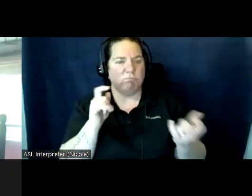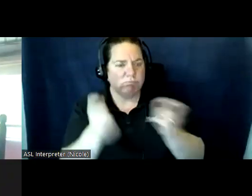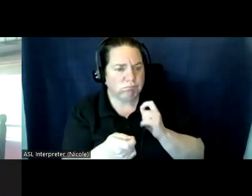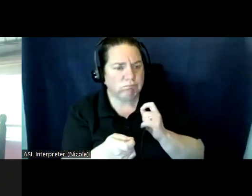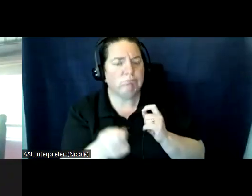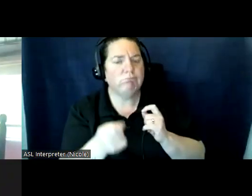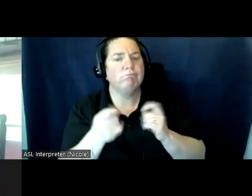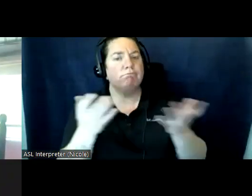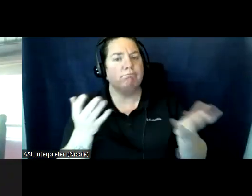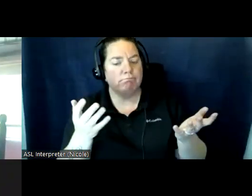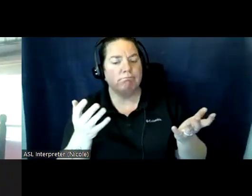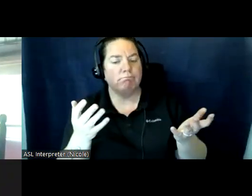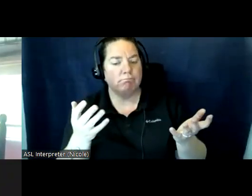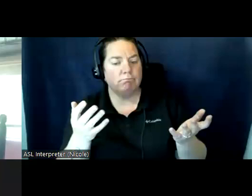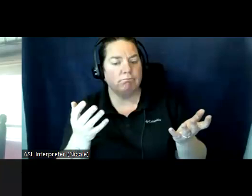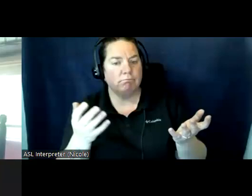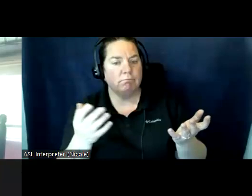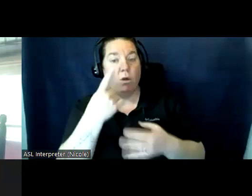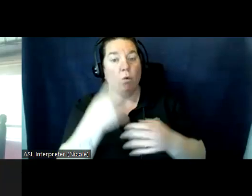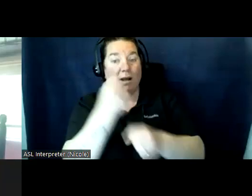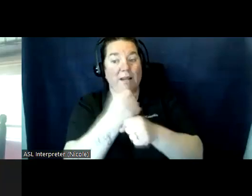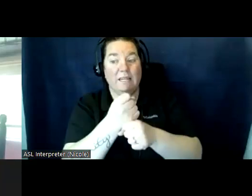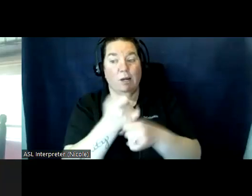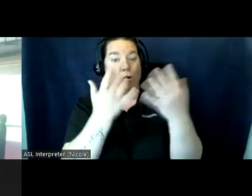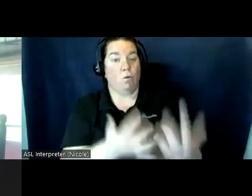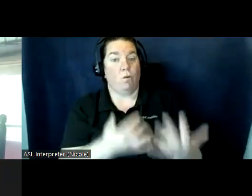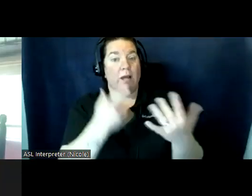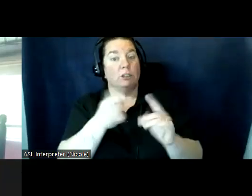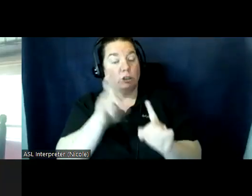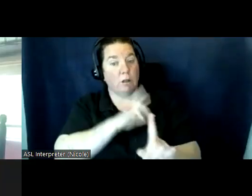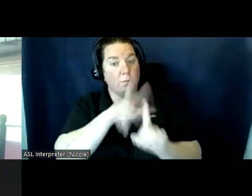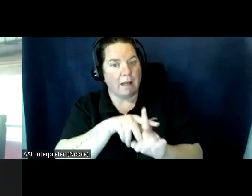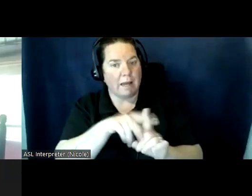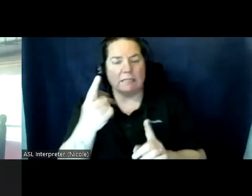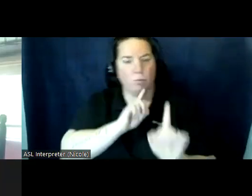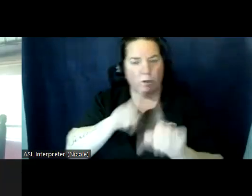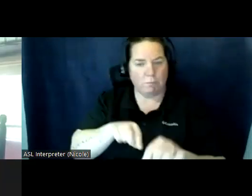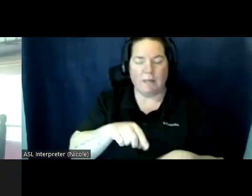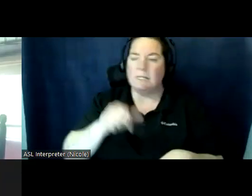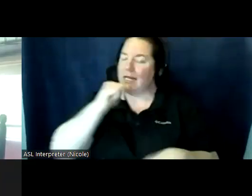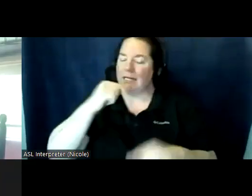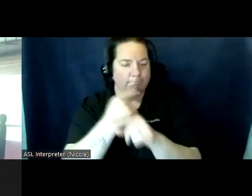the year wait should apply. Someone else responded saying that's not accurate you can't change your